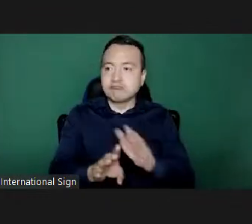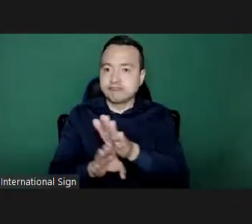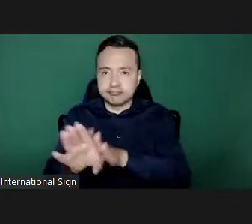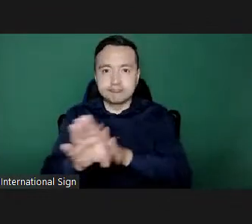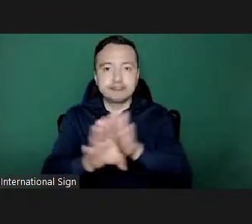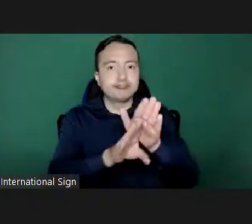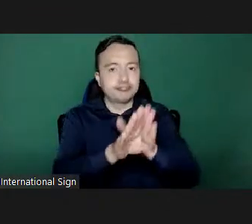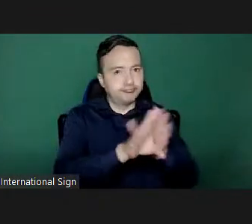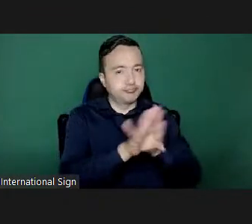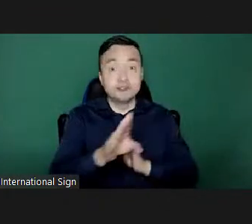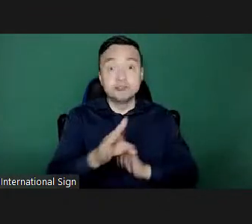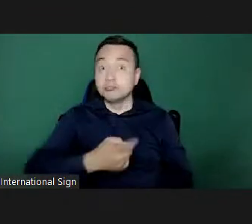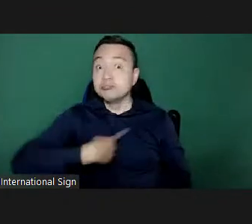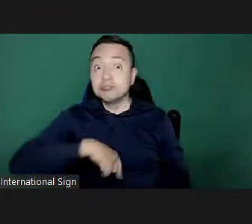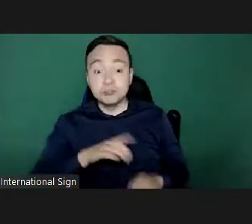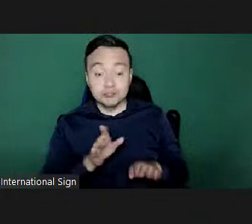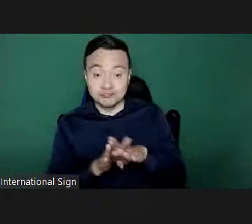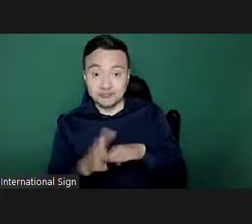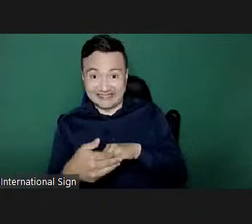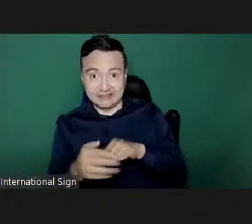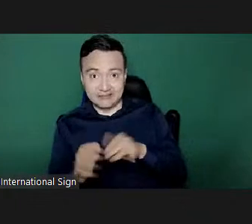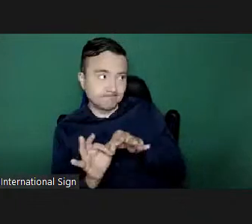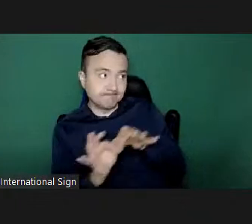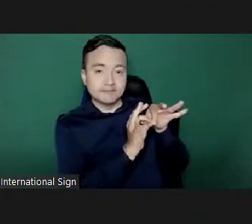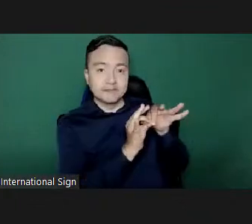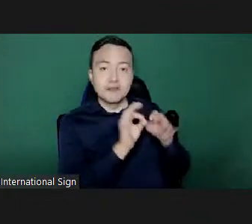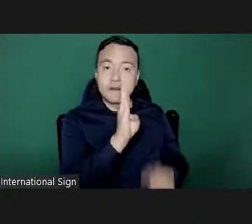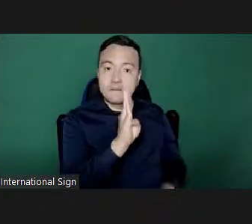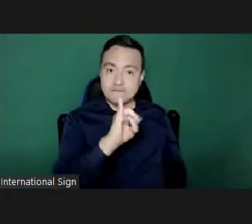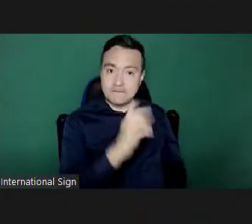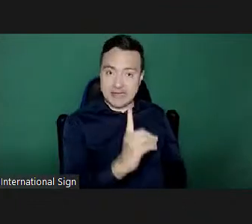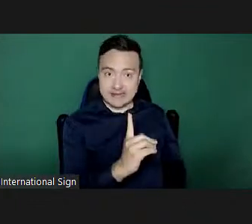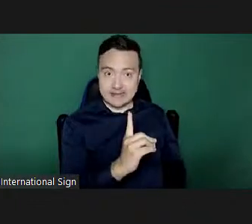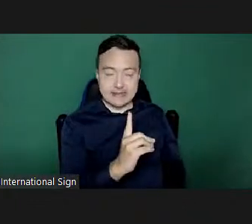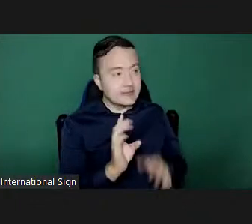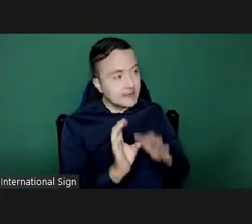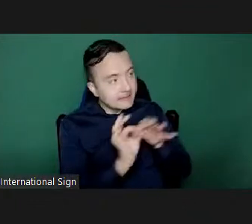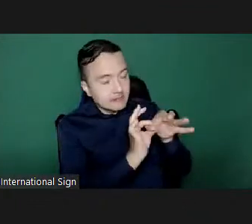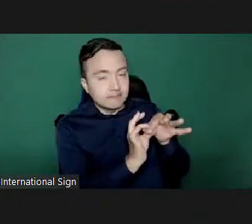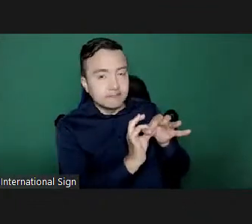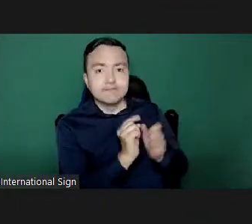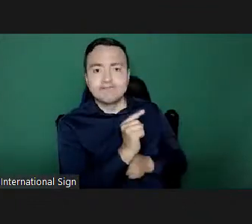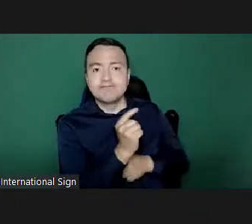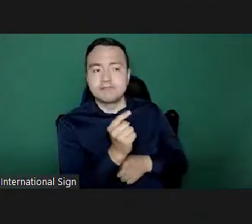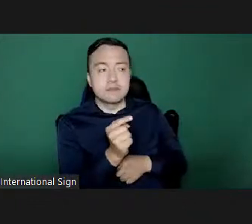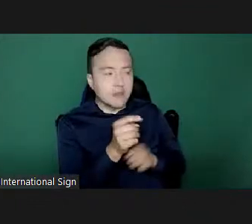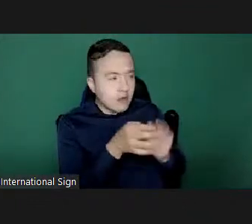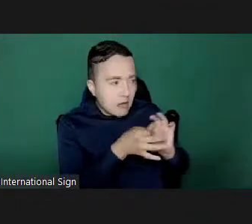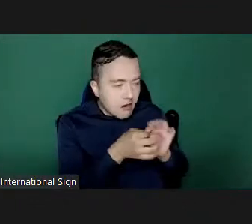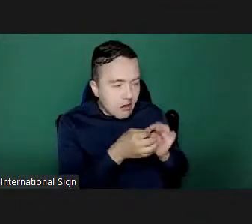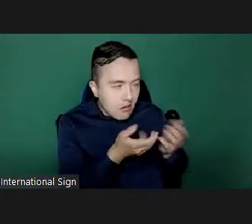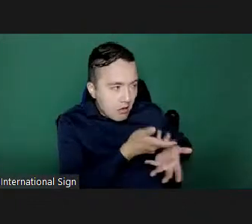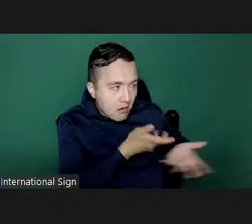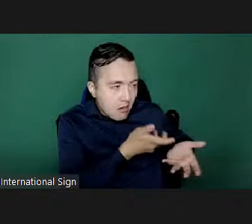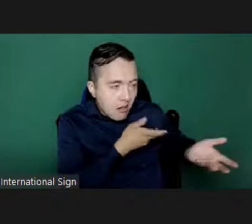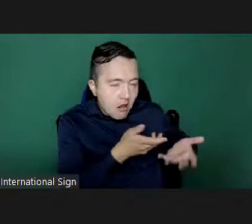We have gone well advanced in the designs of these institutions . Many of them are upgrades.